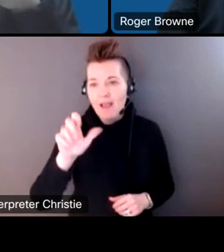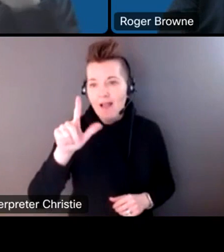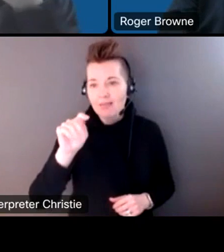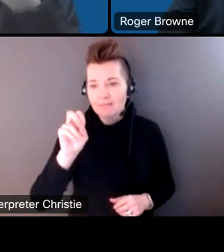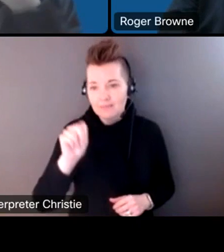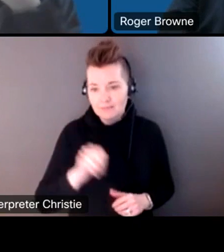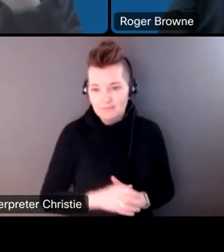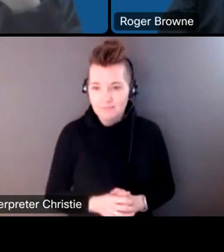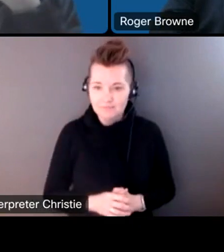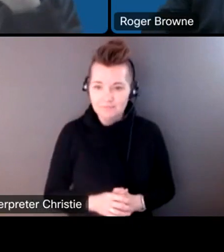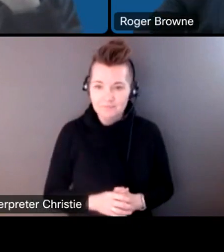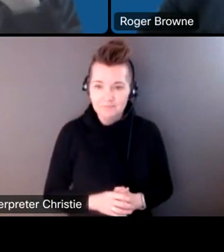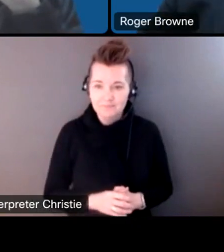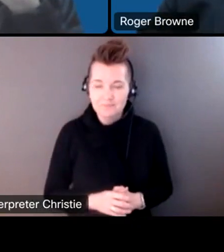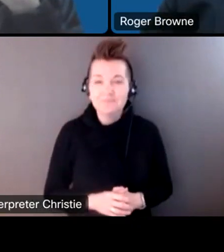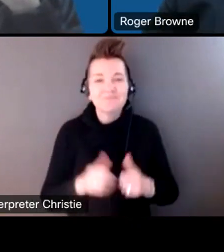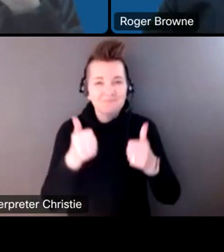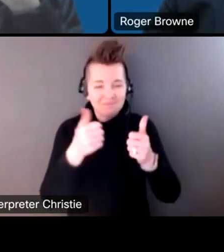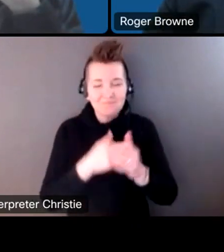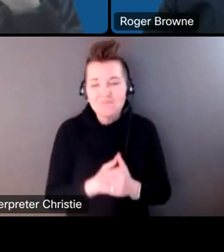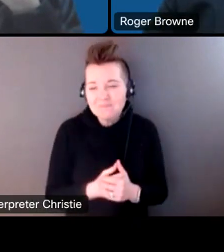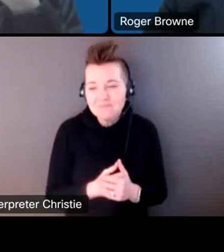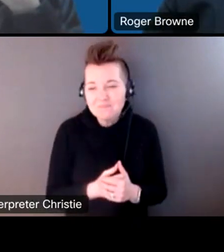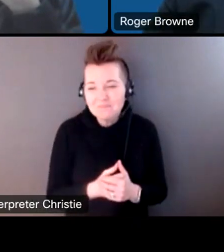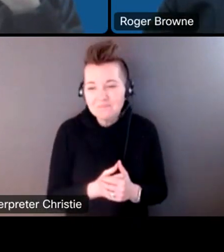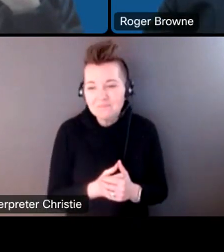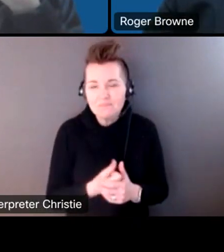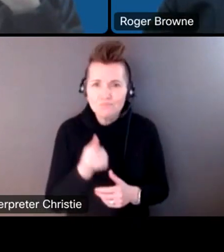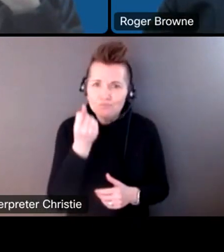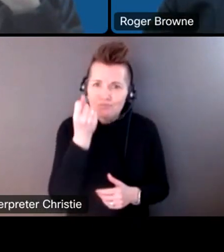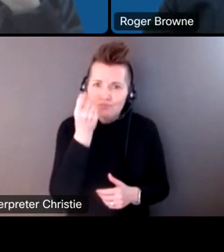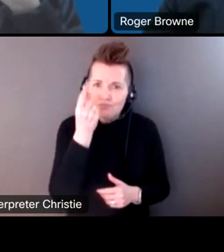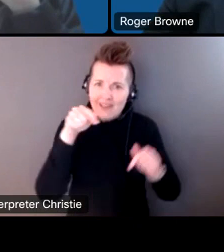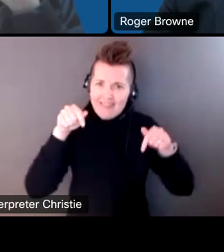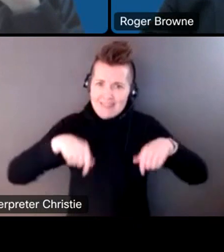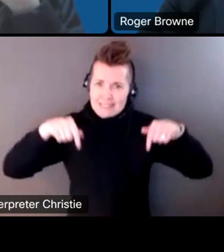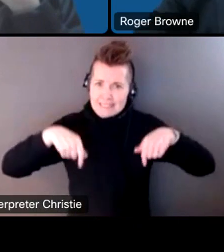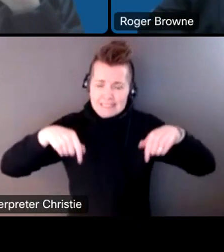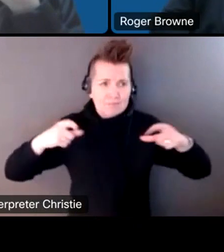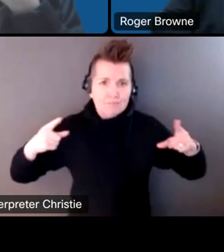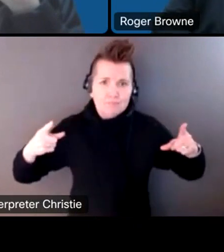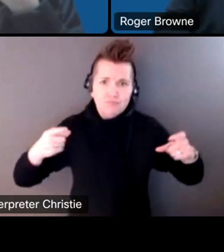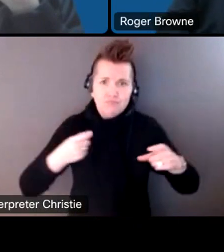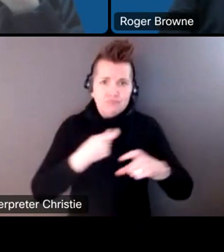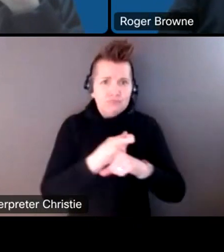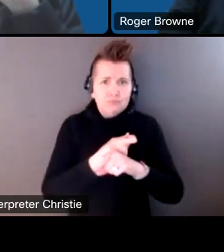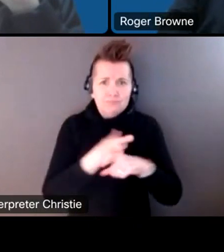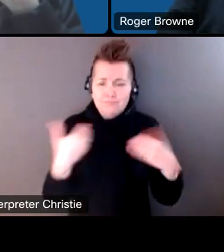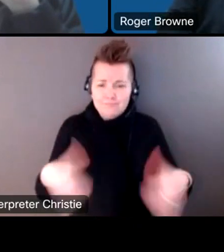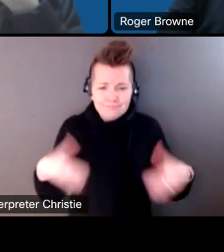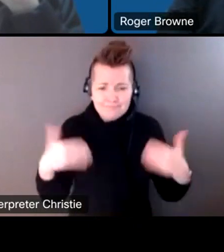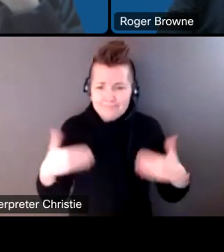Speaker: First of all, I understand how complex this is, so kudos to you for trying